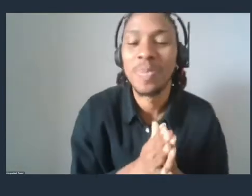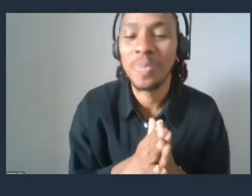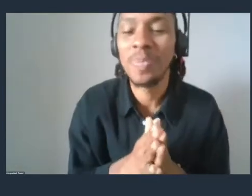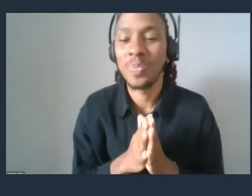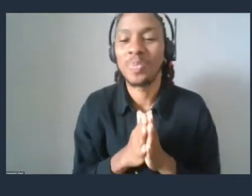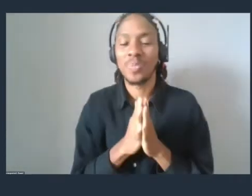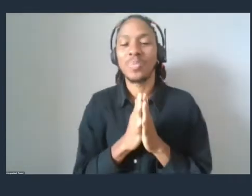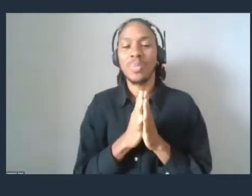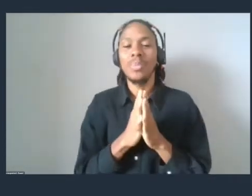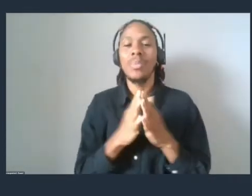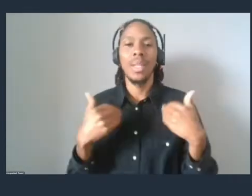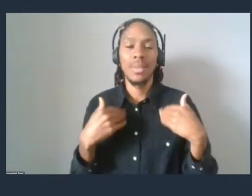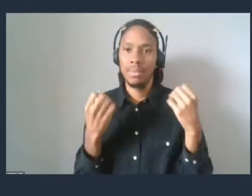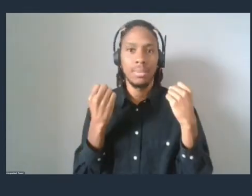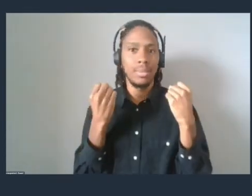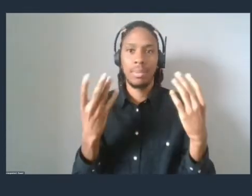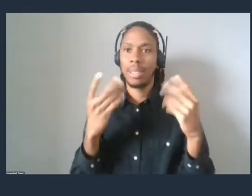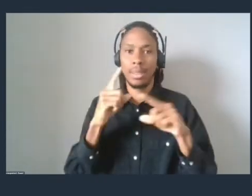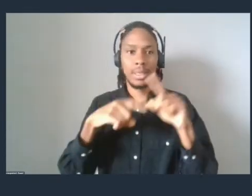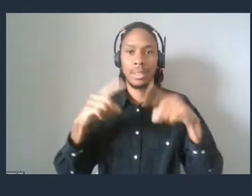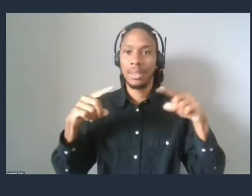We've got lots of different kinds of customers using S3